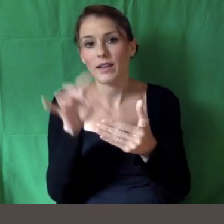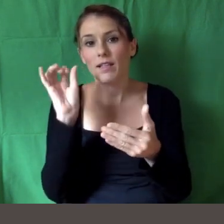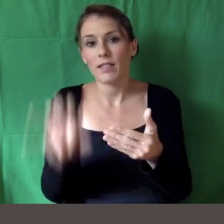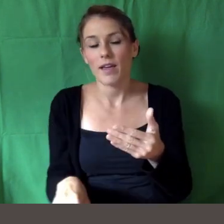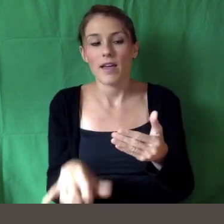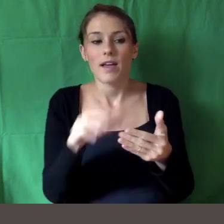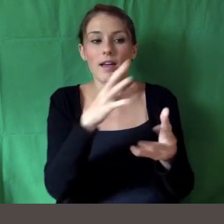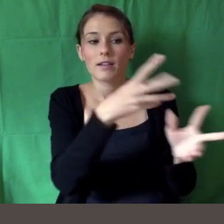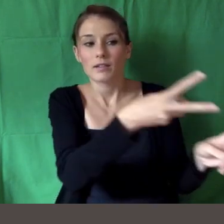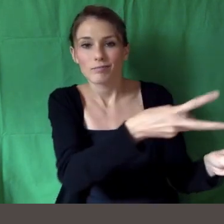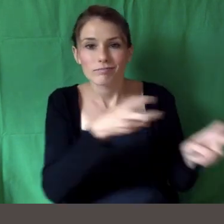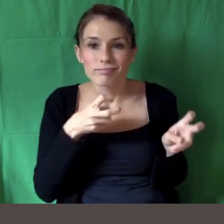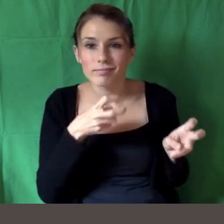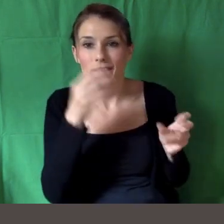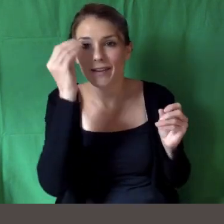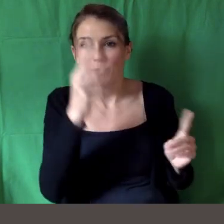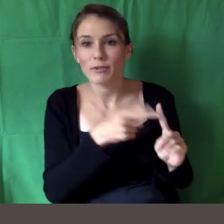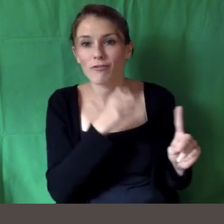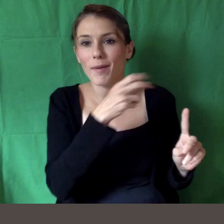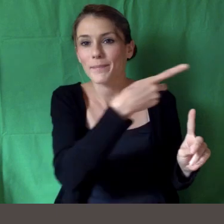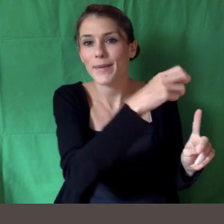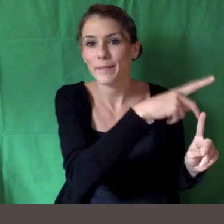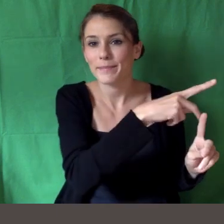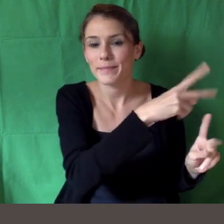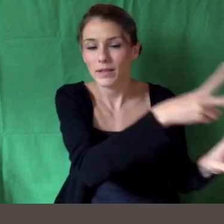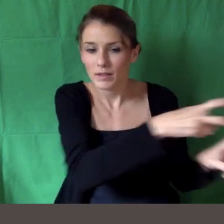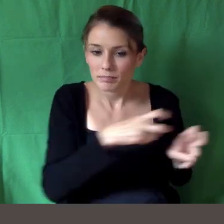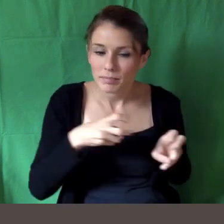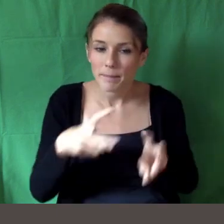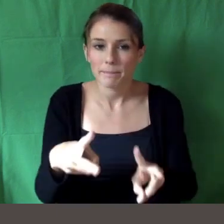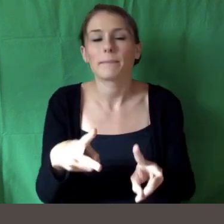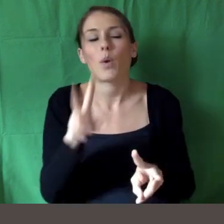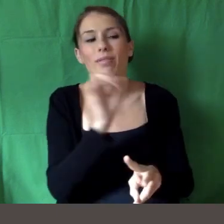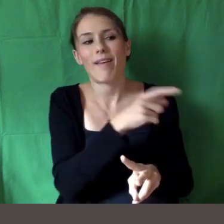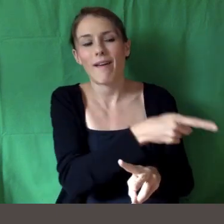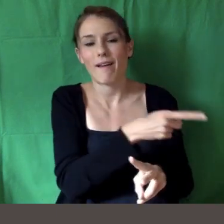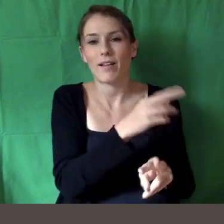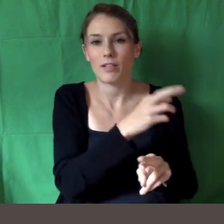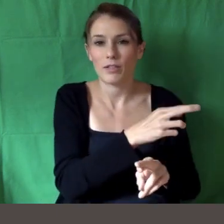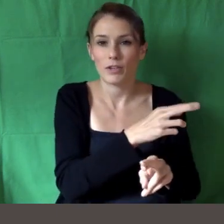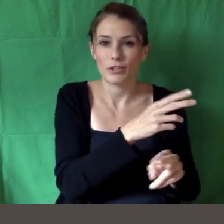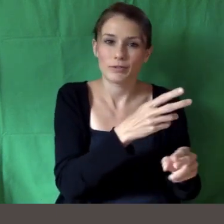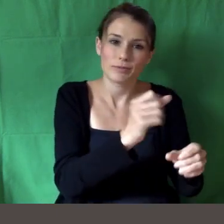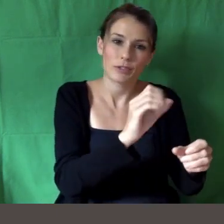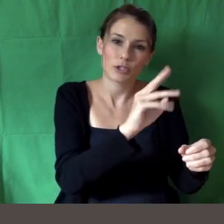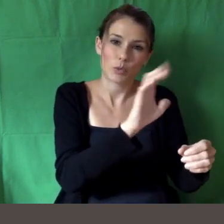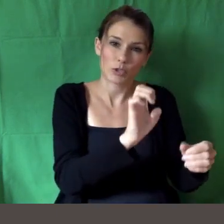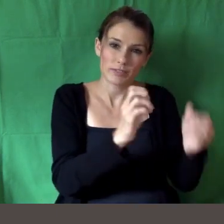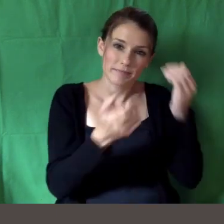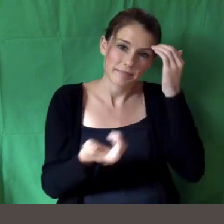from the PEPs, so the PEP is the source of truth. So those are the different kind of PEPs out there.